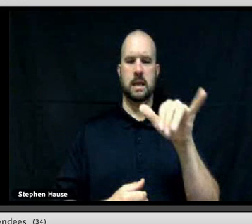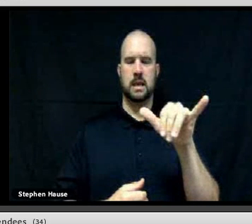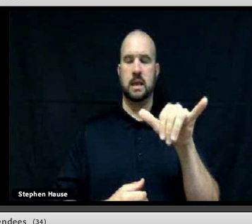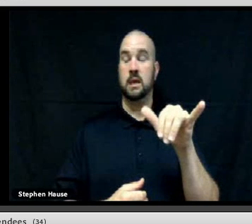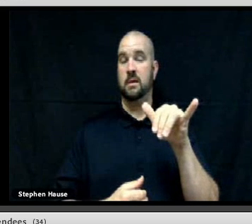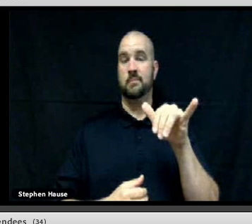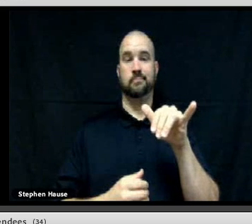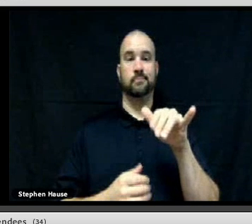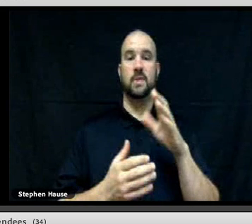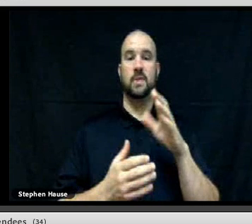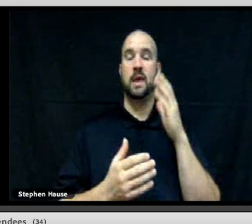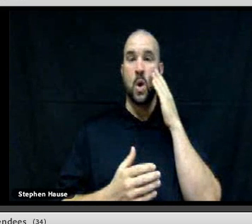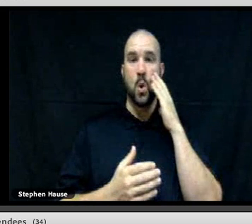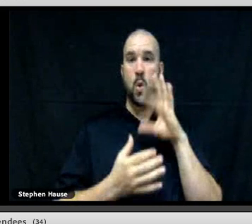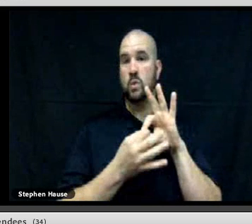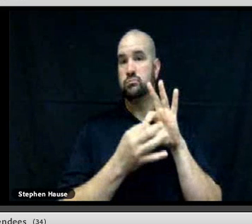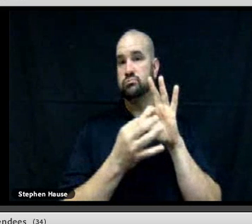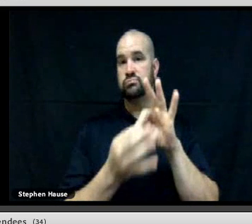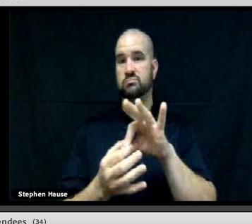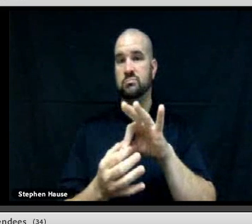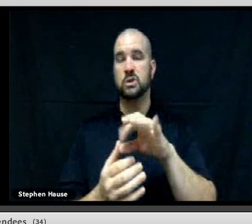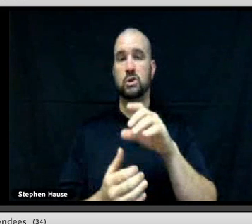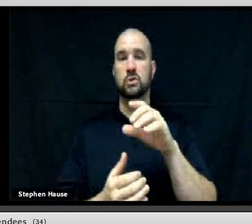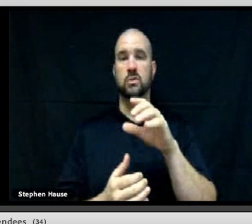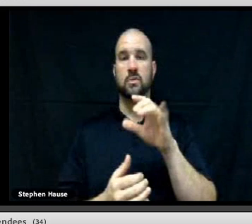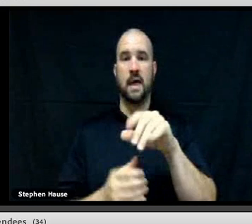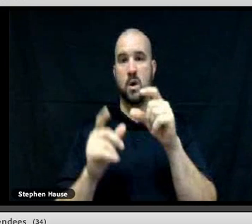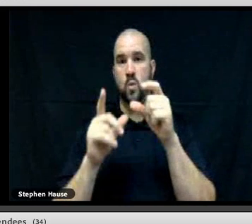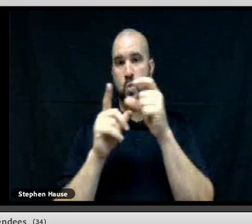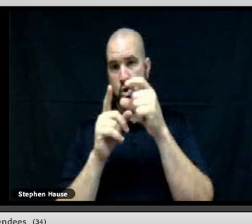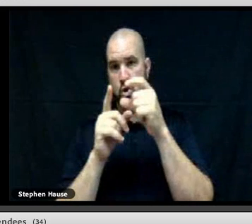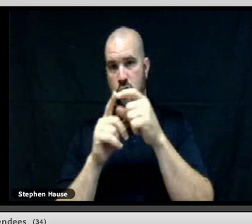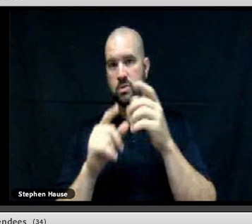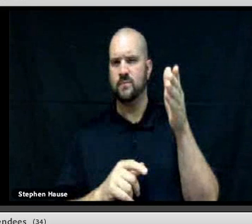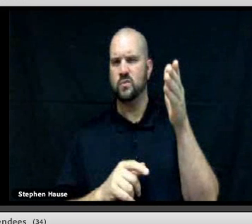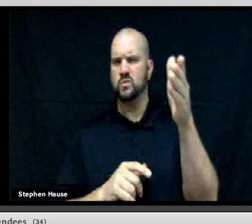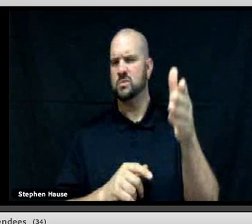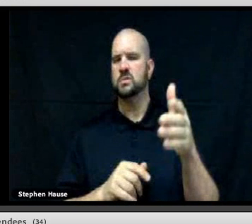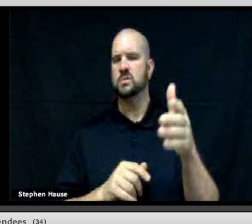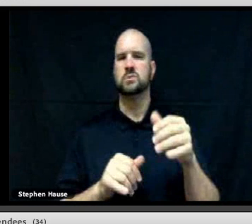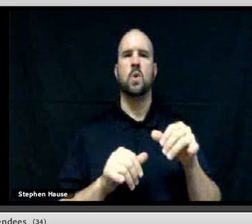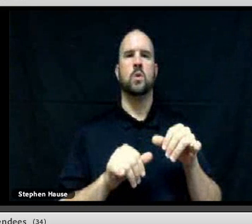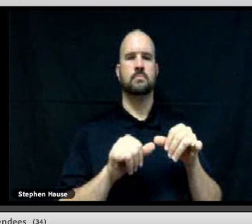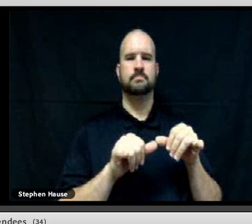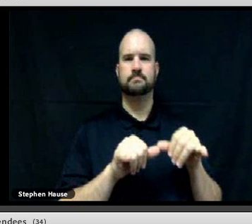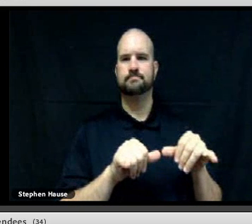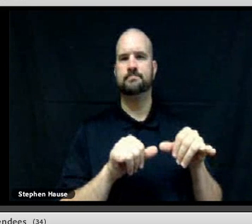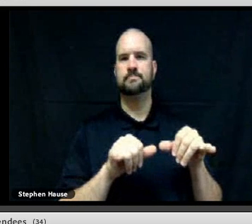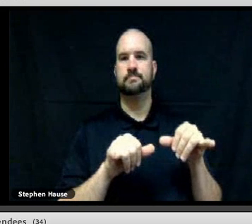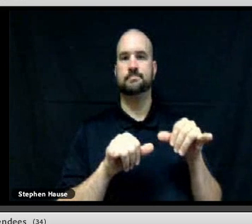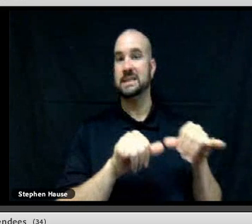So, being consistent, um, in the use of your vocabularies is going to be really important for subject headings.